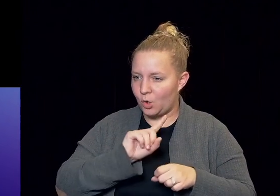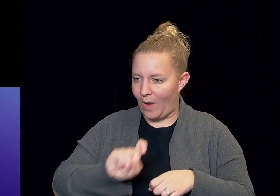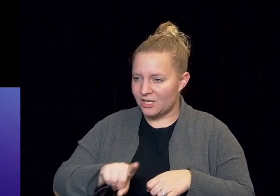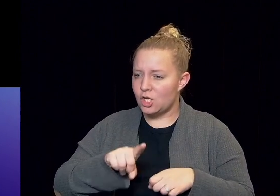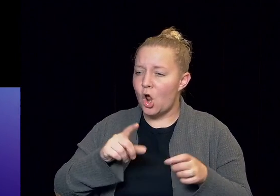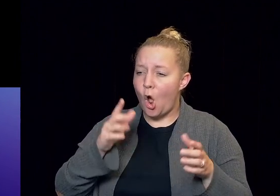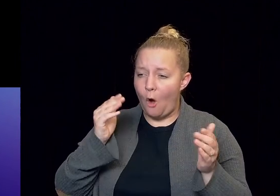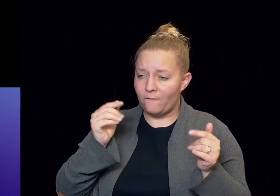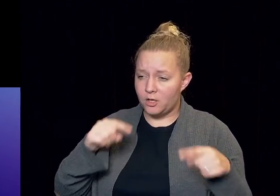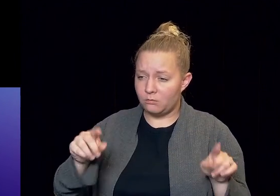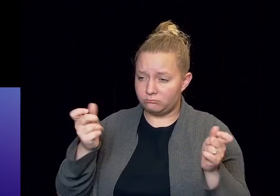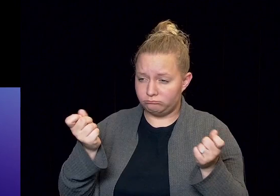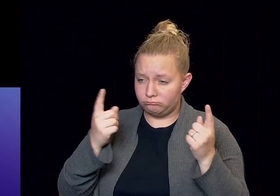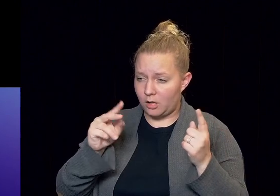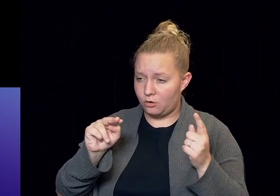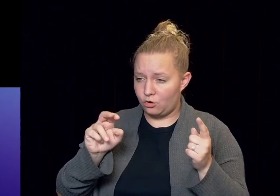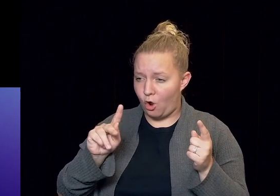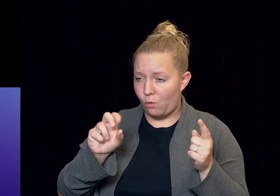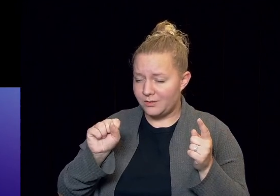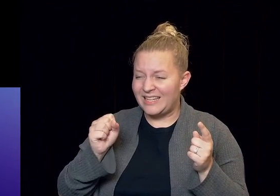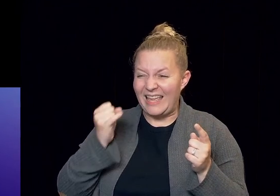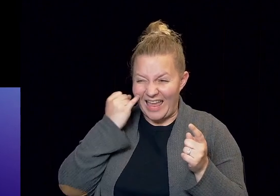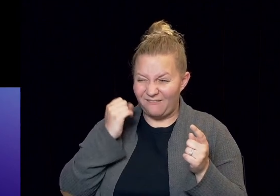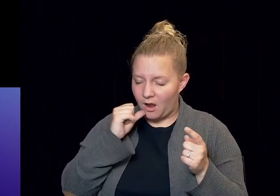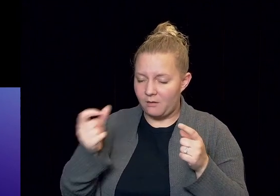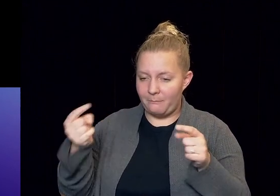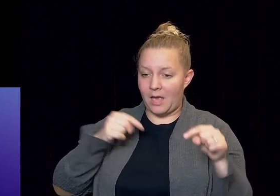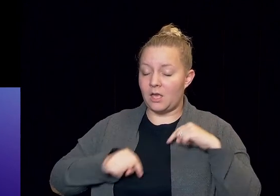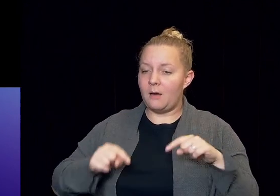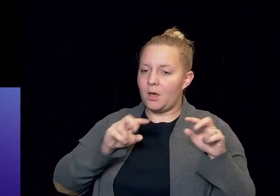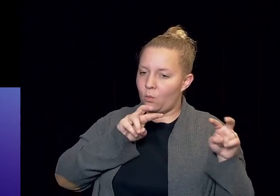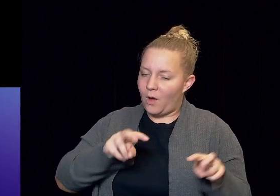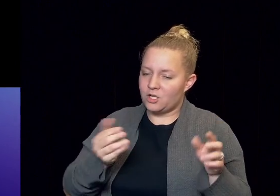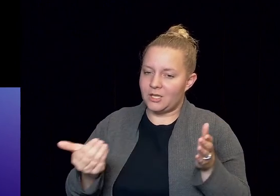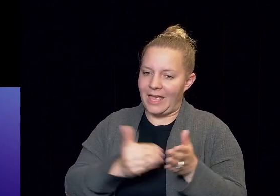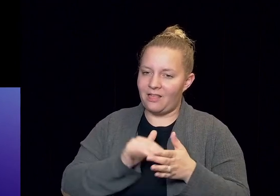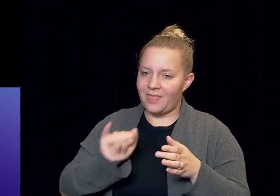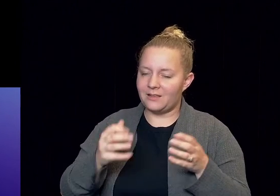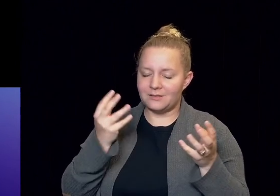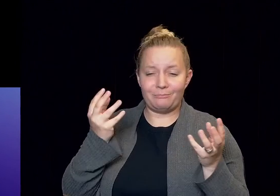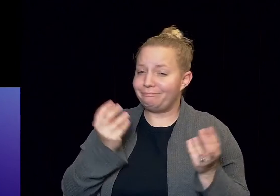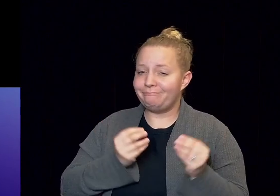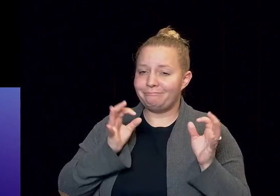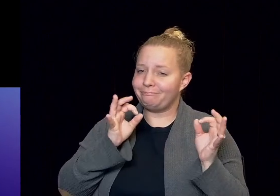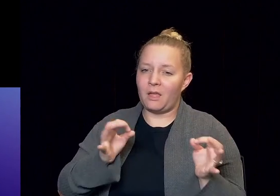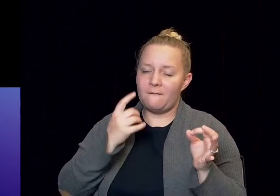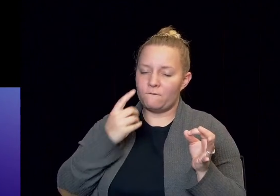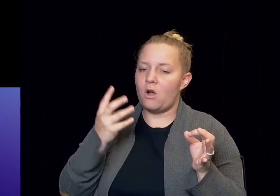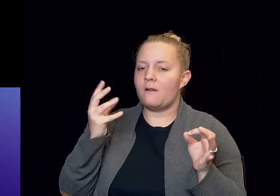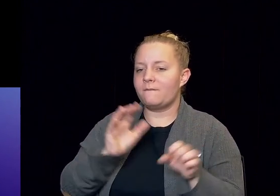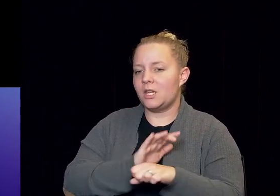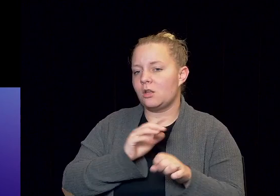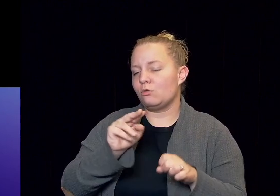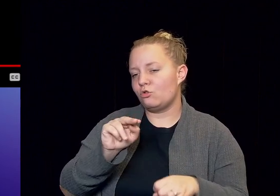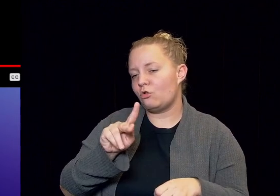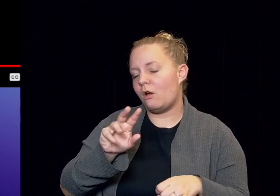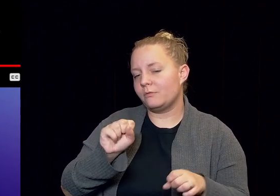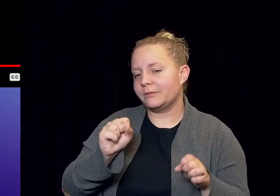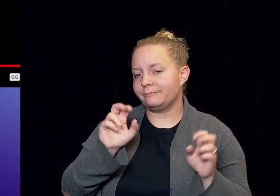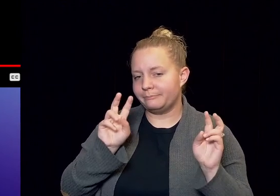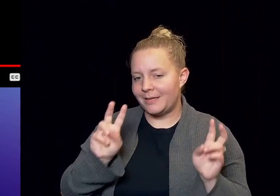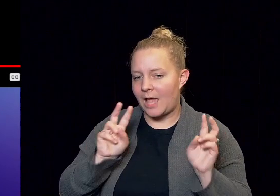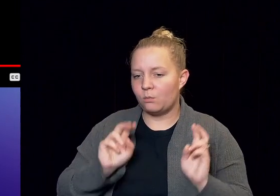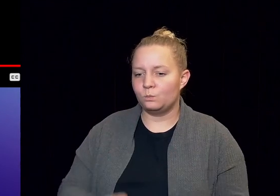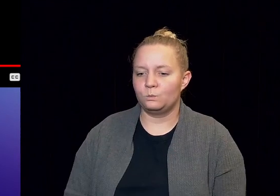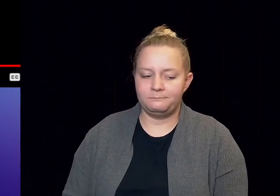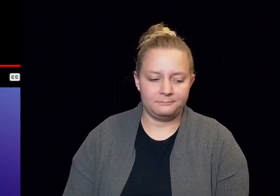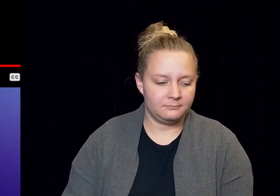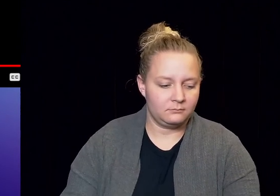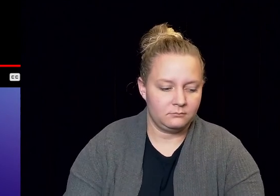these notes. If not, go back, re-watch. That's the beauty of video notes. Alright, peace out!